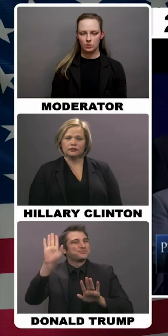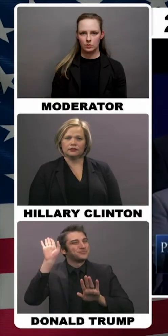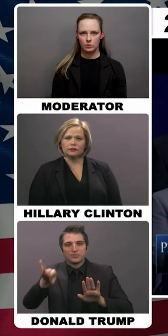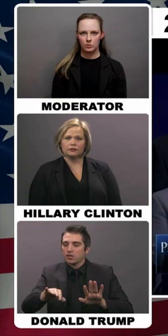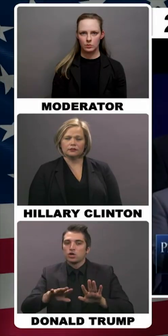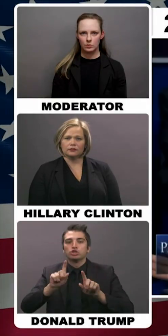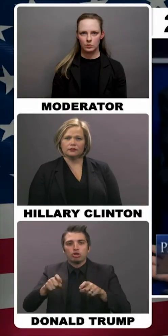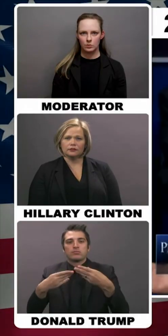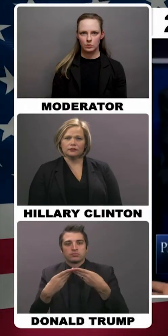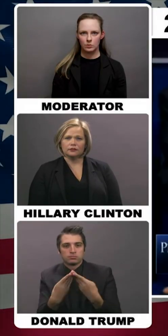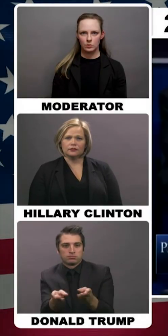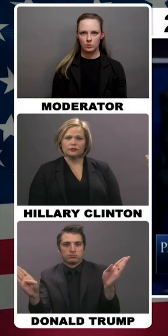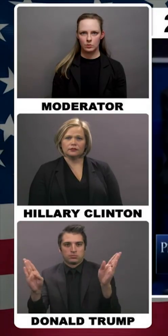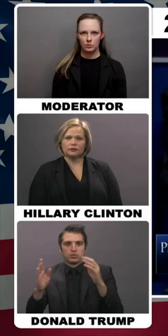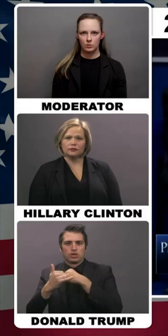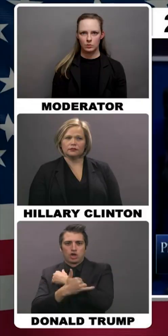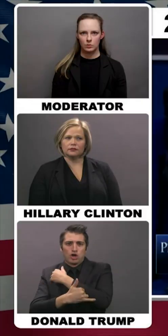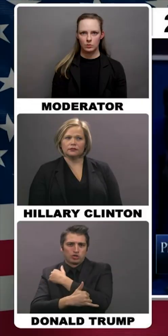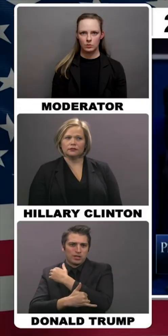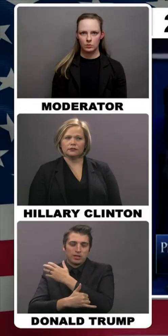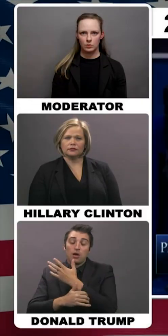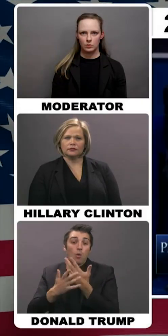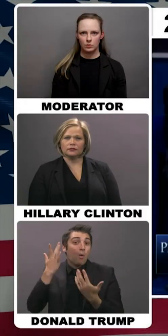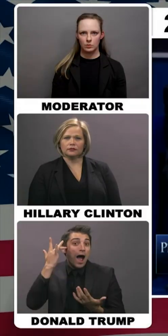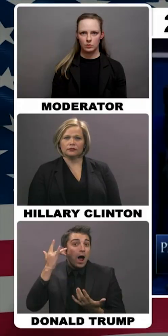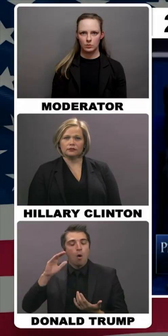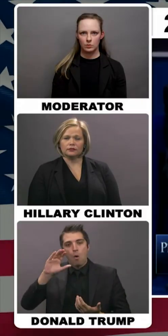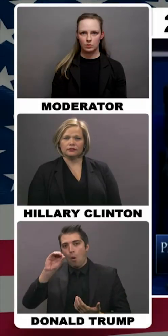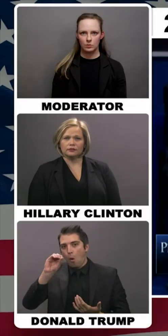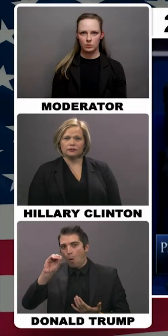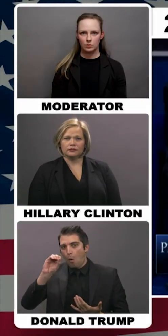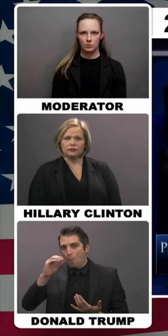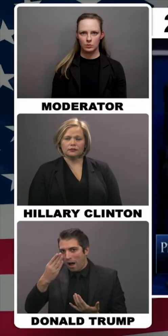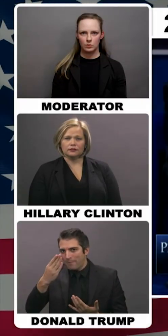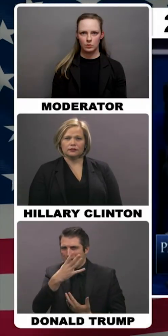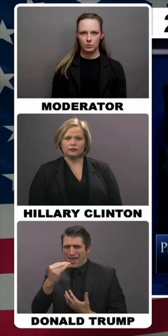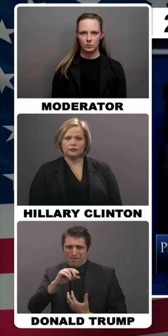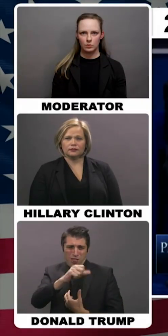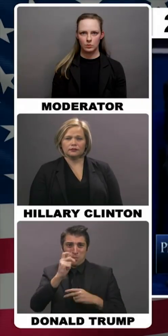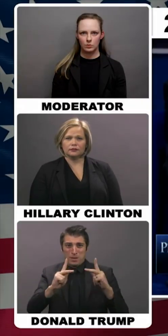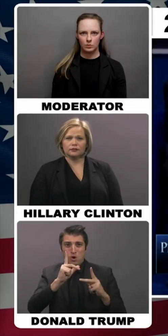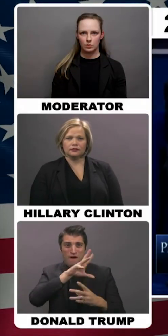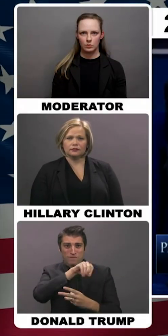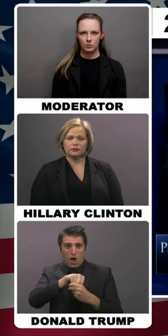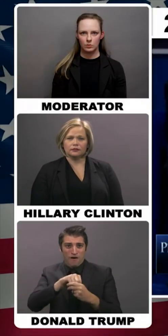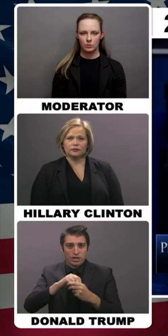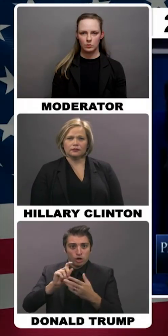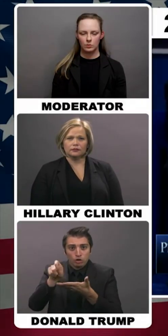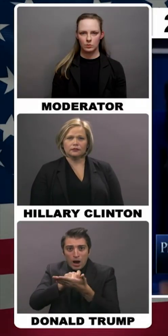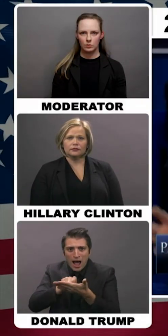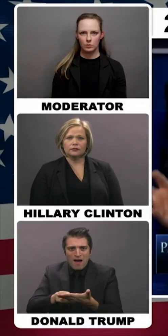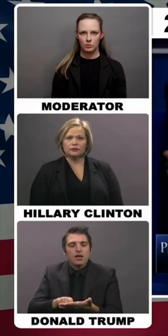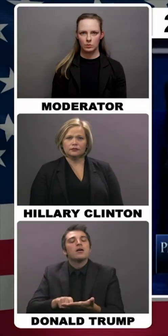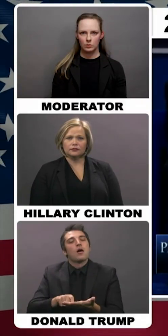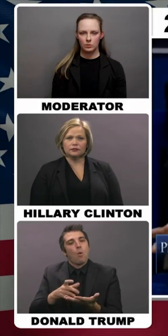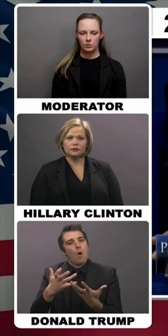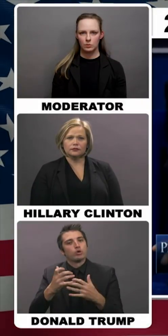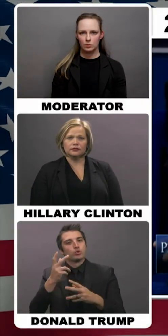and whoever was working on it. They wanna leave those lines because that gives the insurance companies essentially monopolies. We want competition.